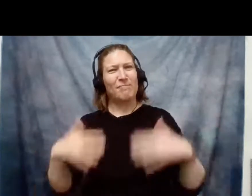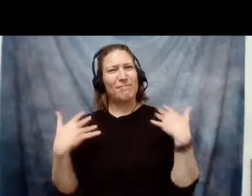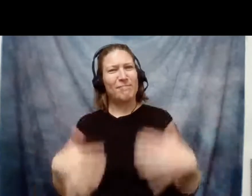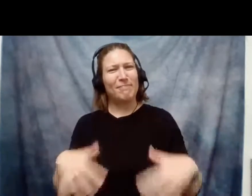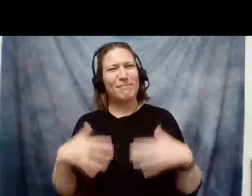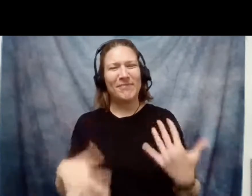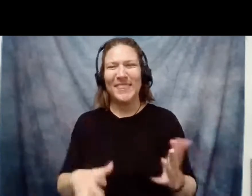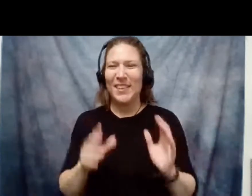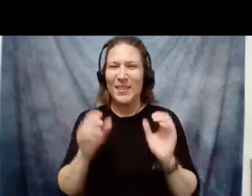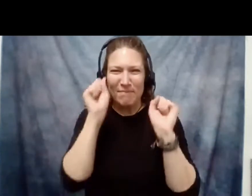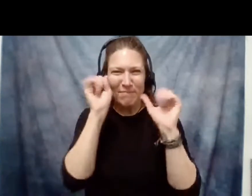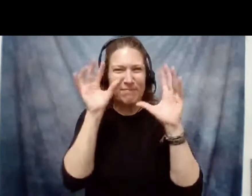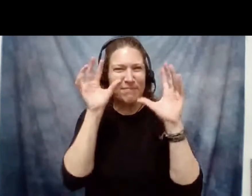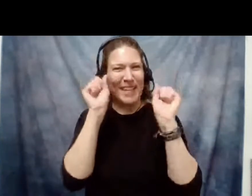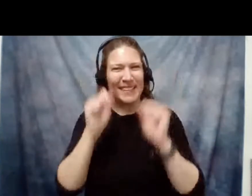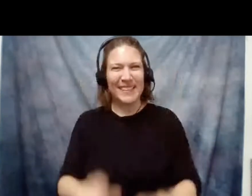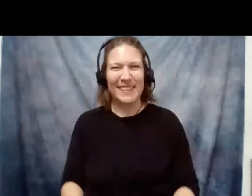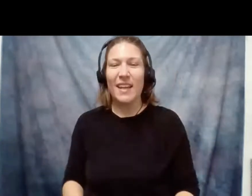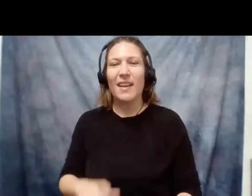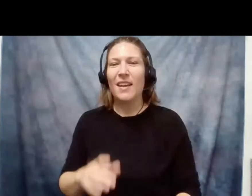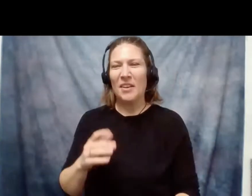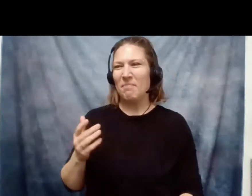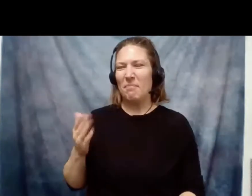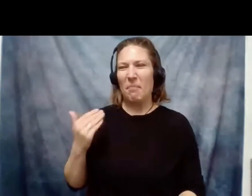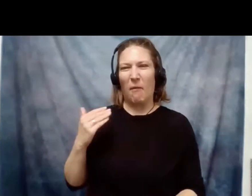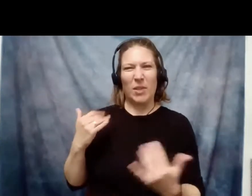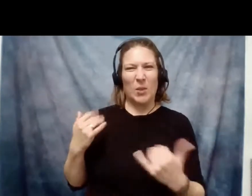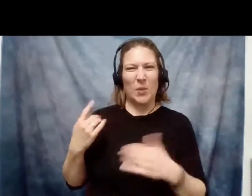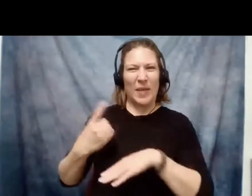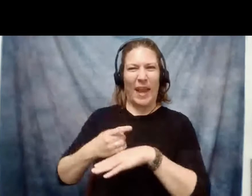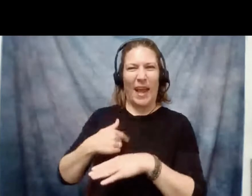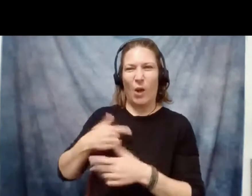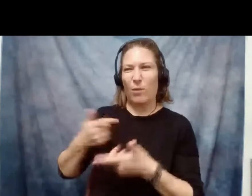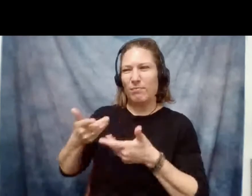like i was talking to brian earlier we're really really encouraged by that number